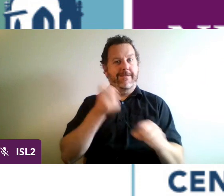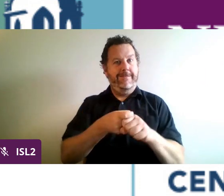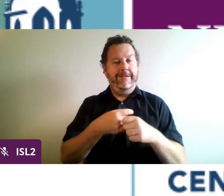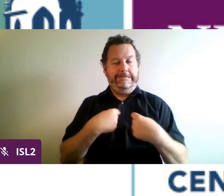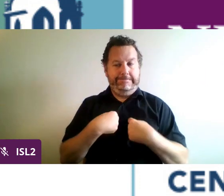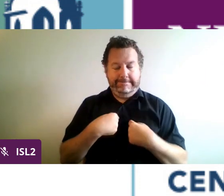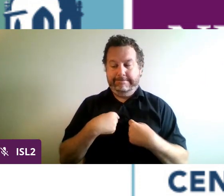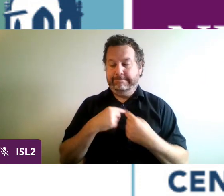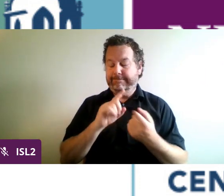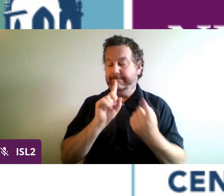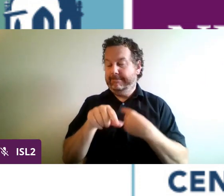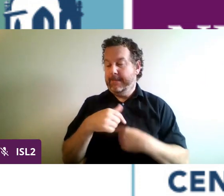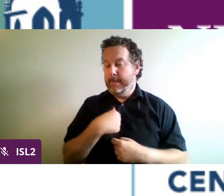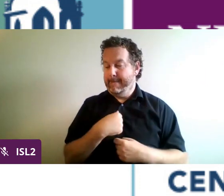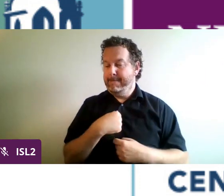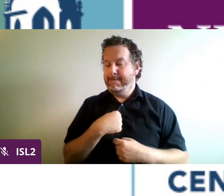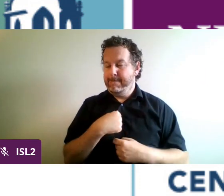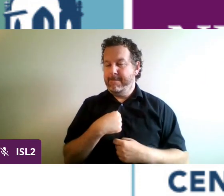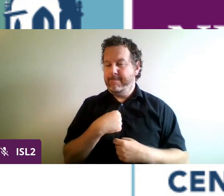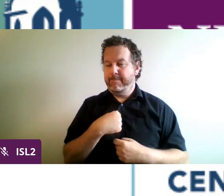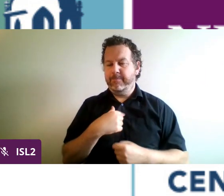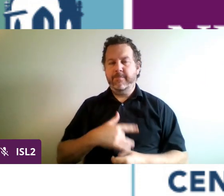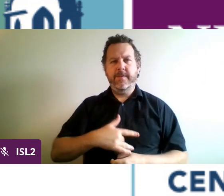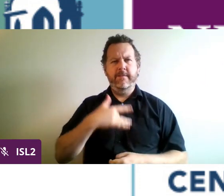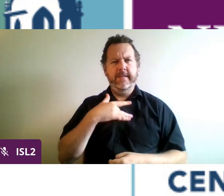lessons that we can take from this time